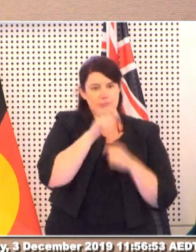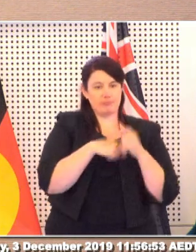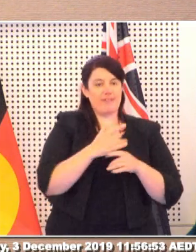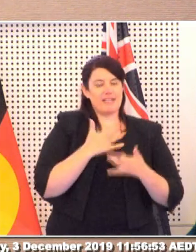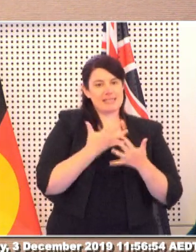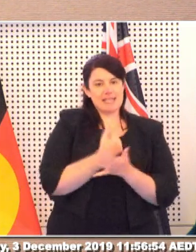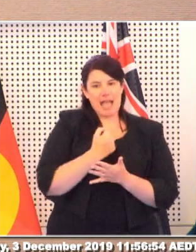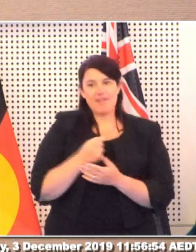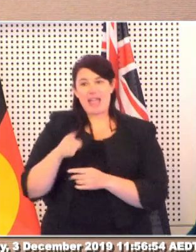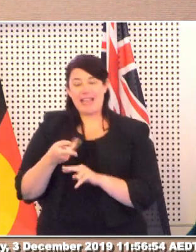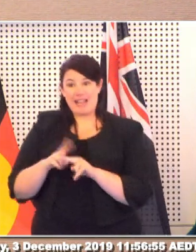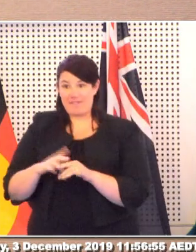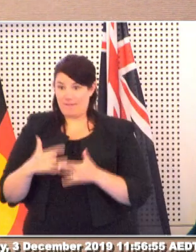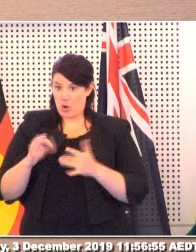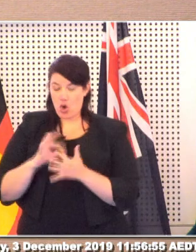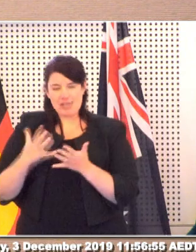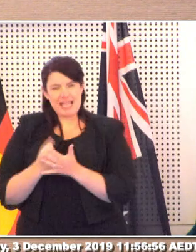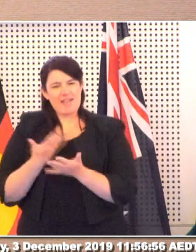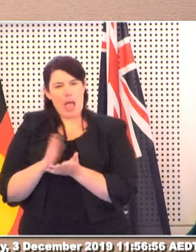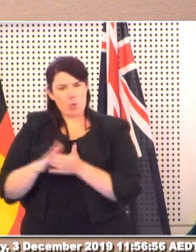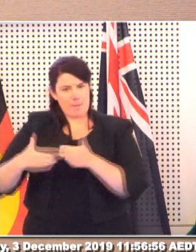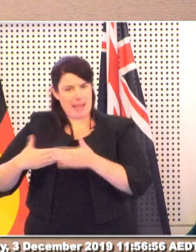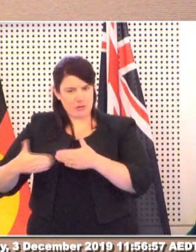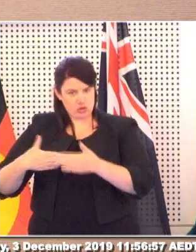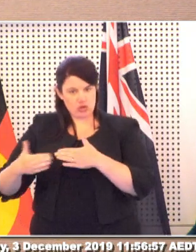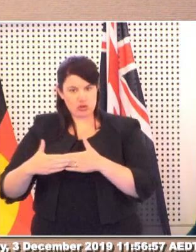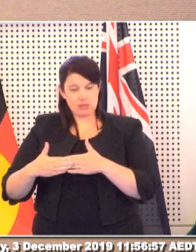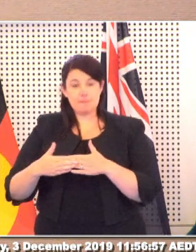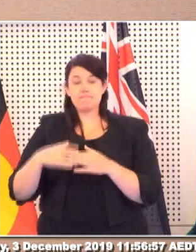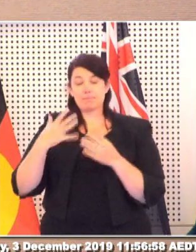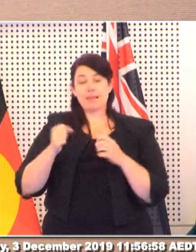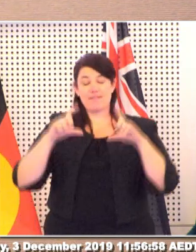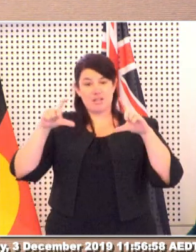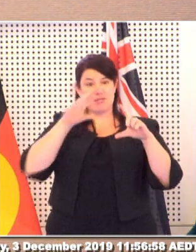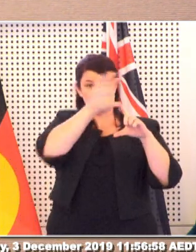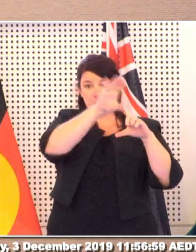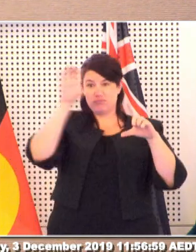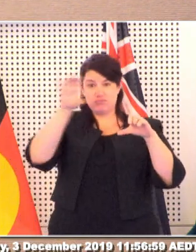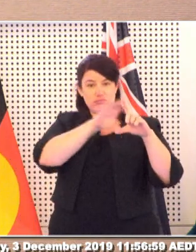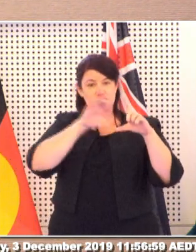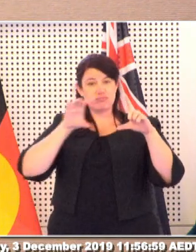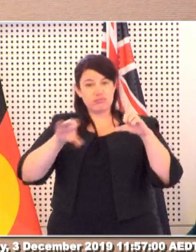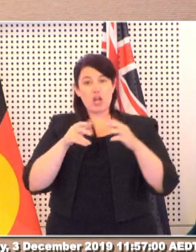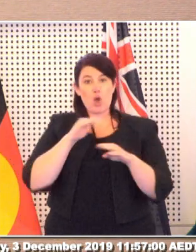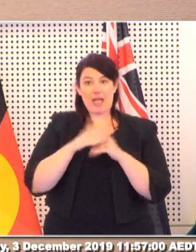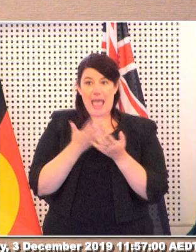The graphic there is a model that was developed by people with disability about how they understand safety.